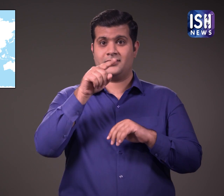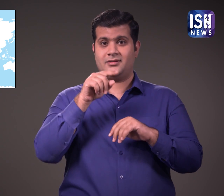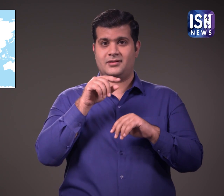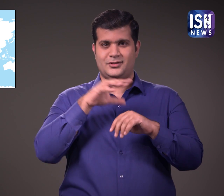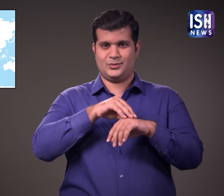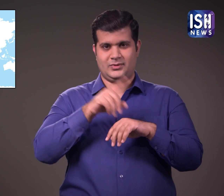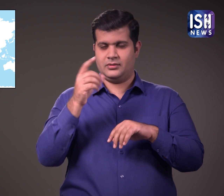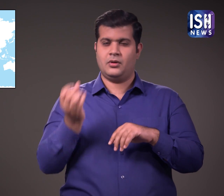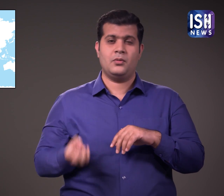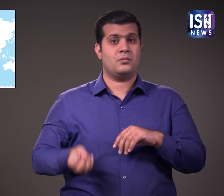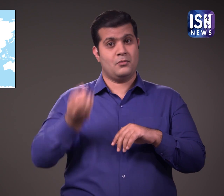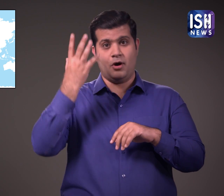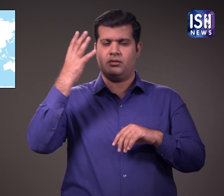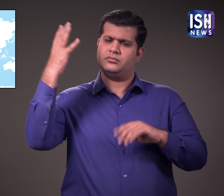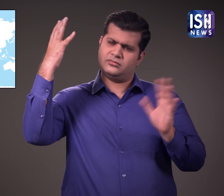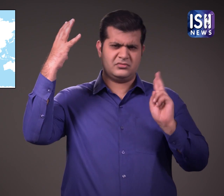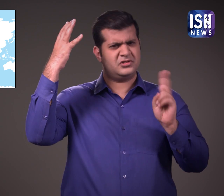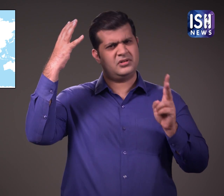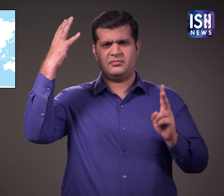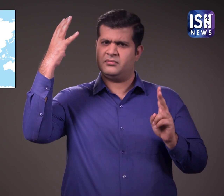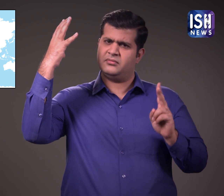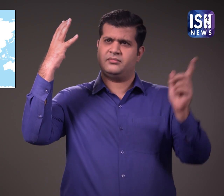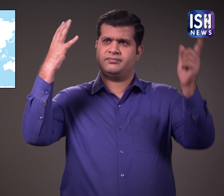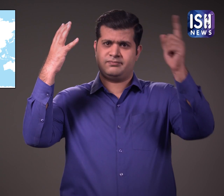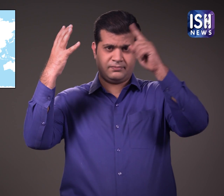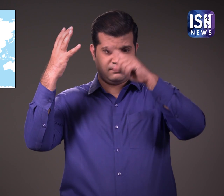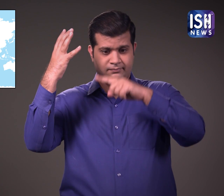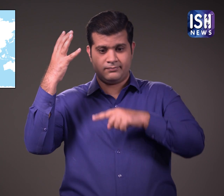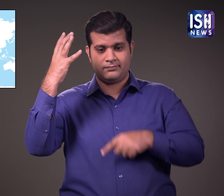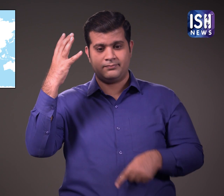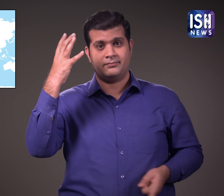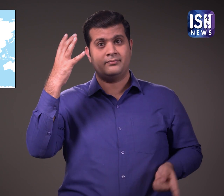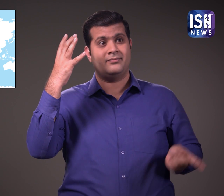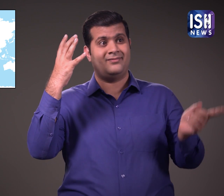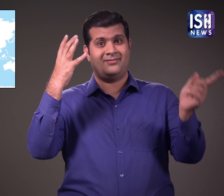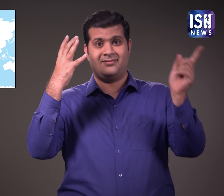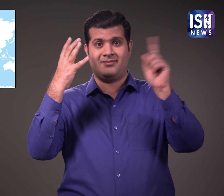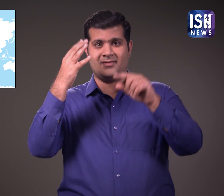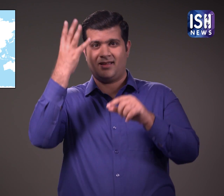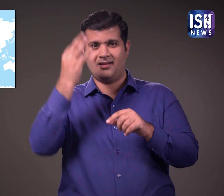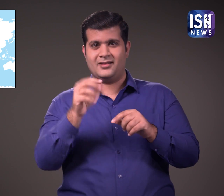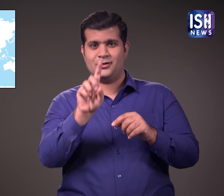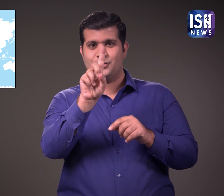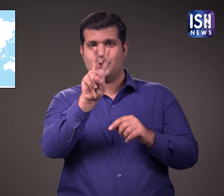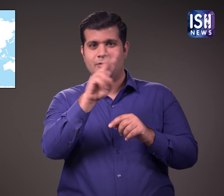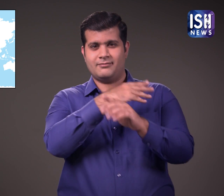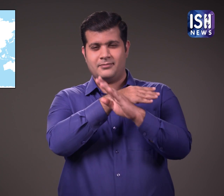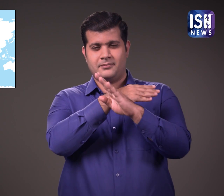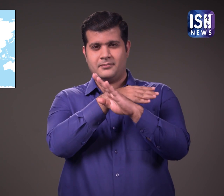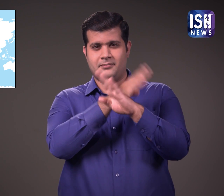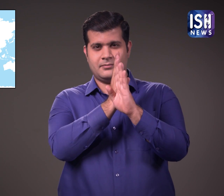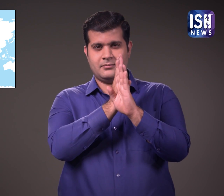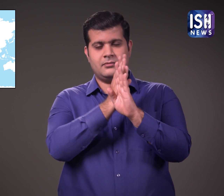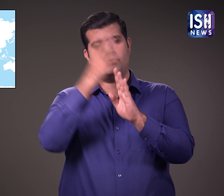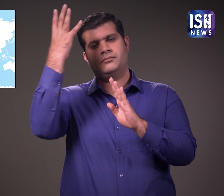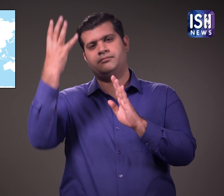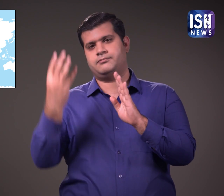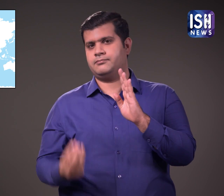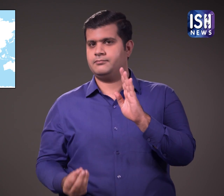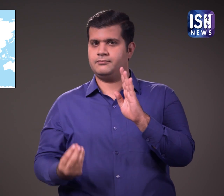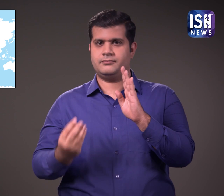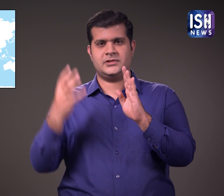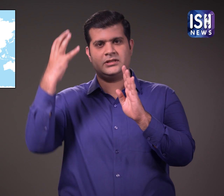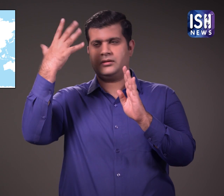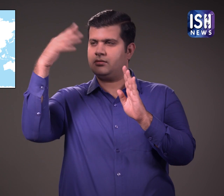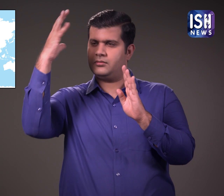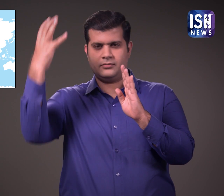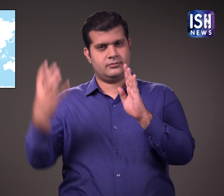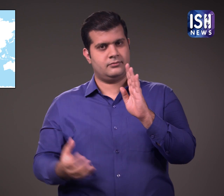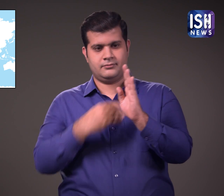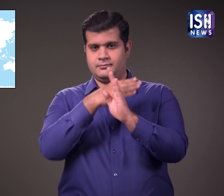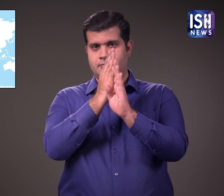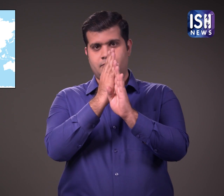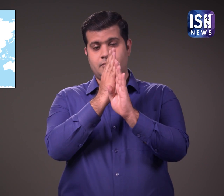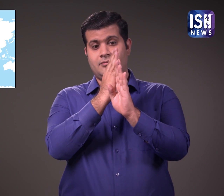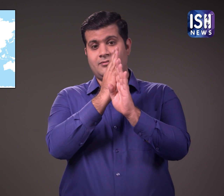Sweden sees the sun setting at around midnight